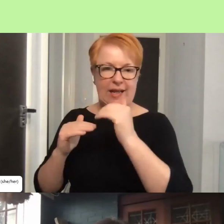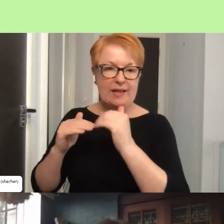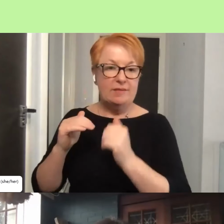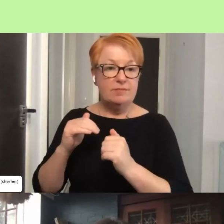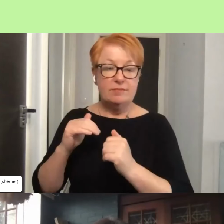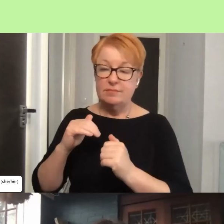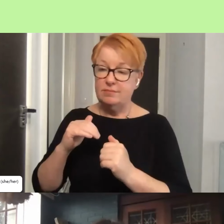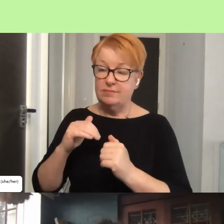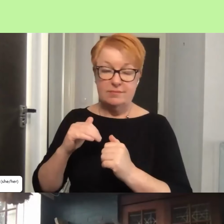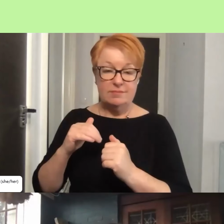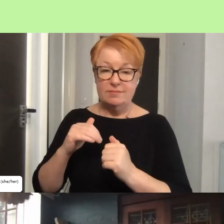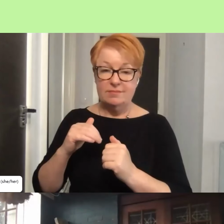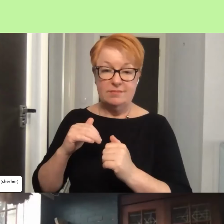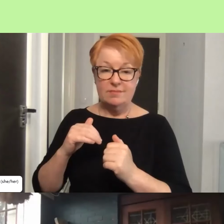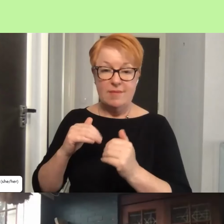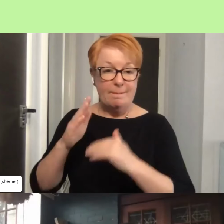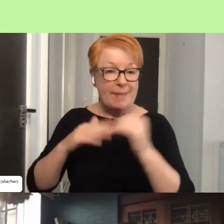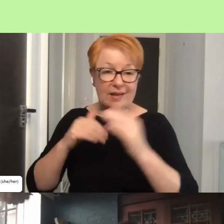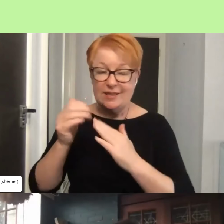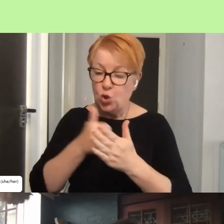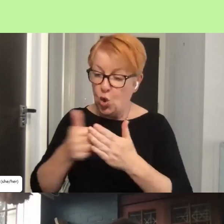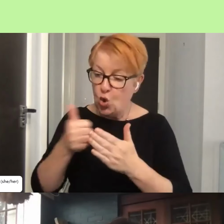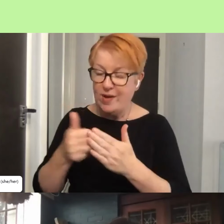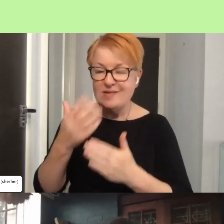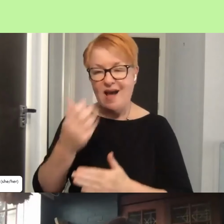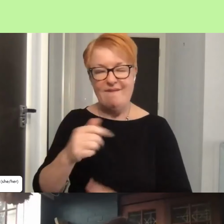So, you have an art gallery, and it's the reason to be an art gallery.